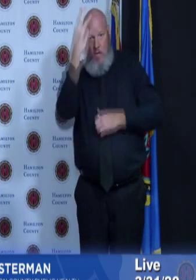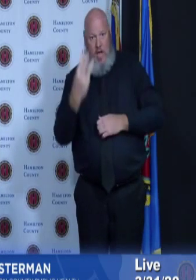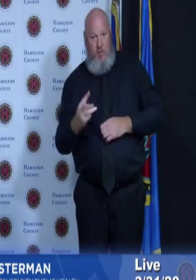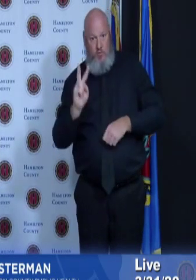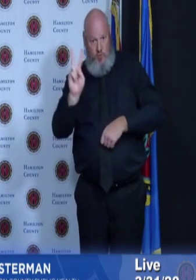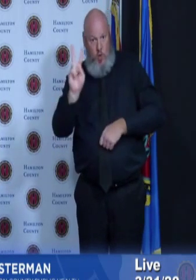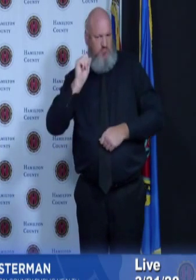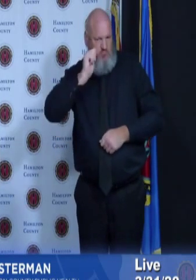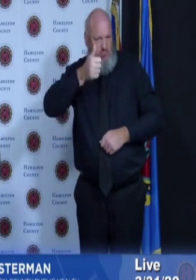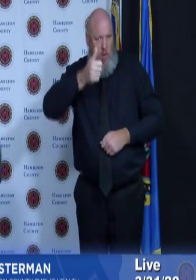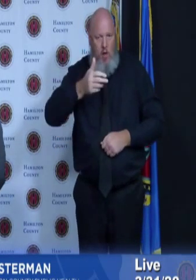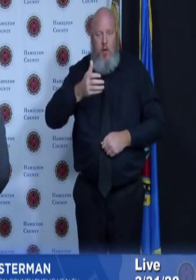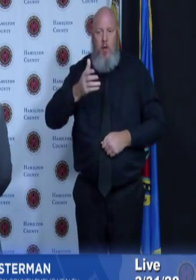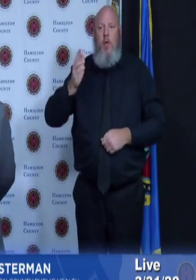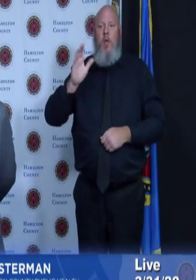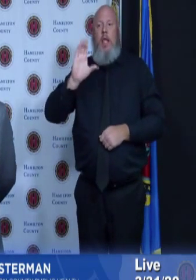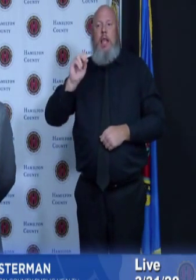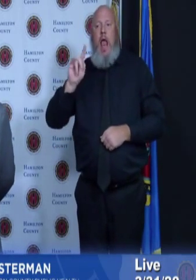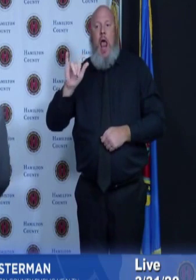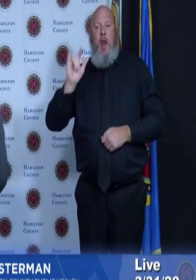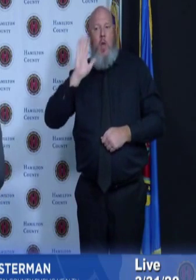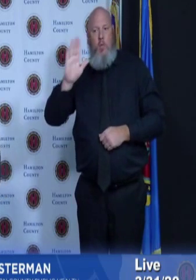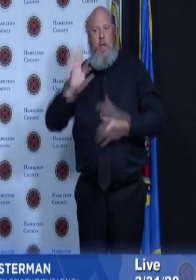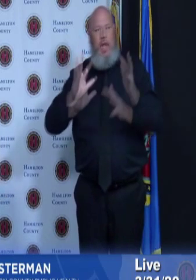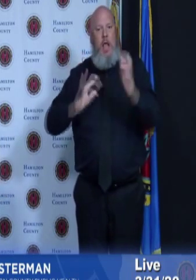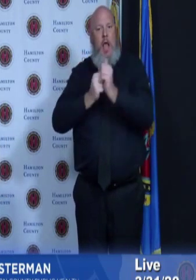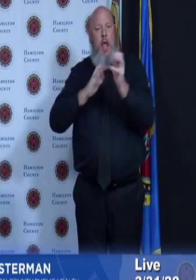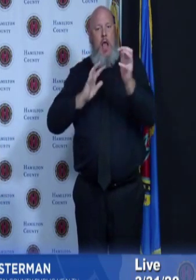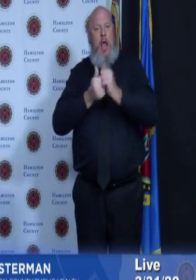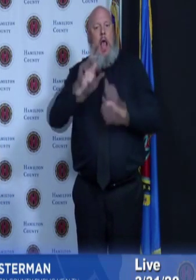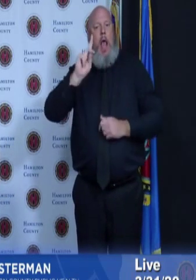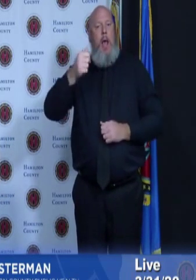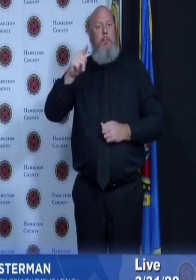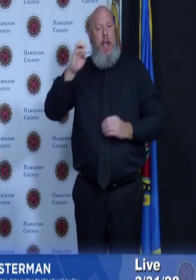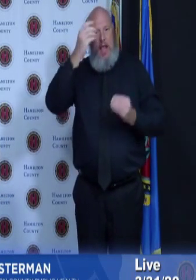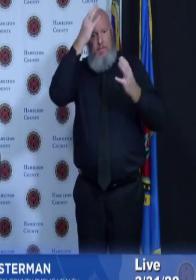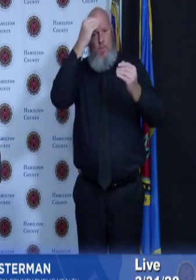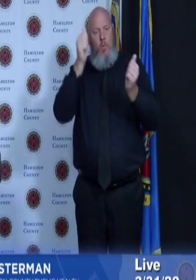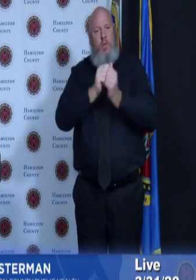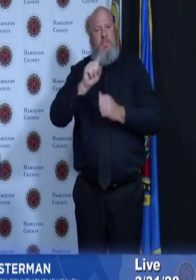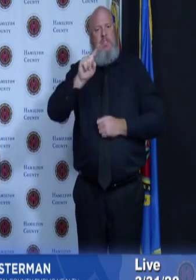and you can look at the Covid-19 page and you can see cases by zip code for those